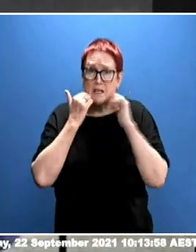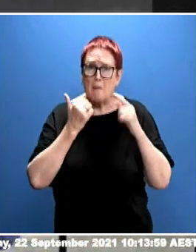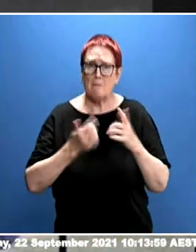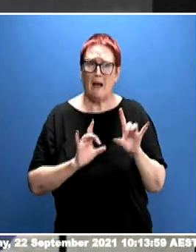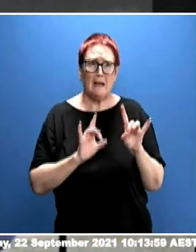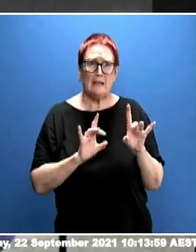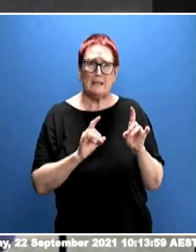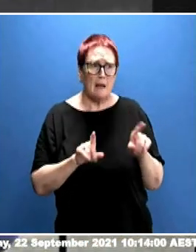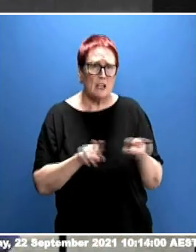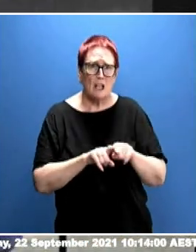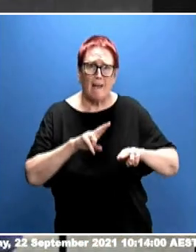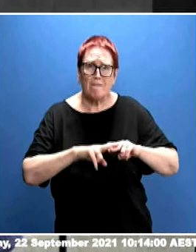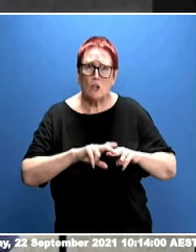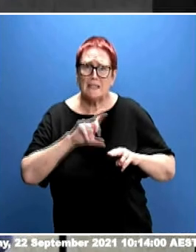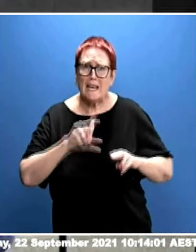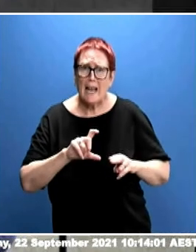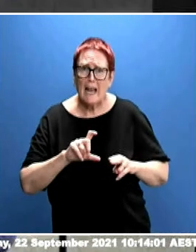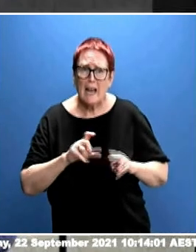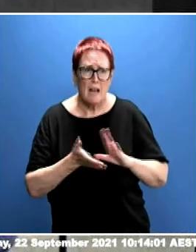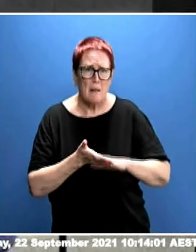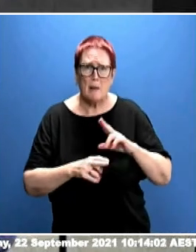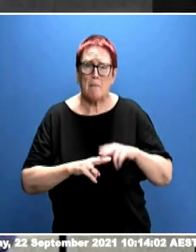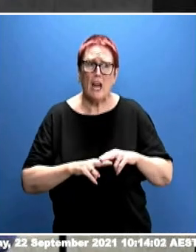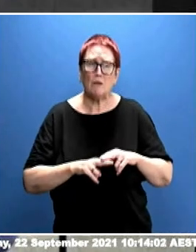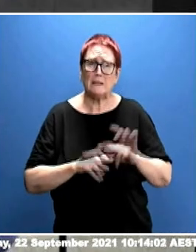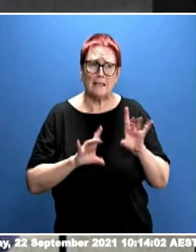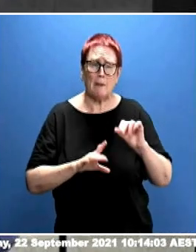to people like the foster carers is a significant issue we raise.